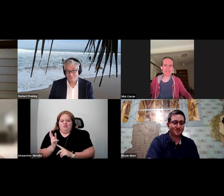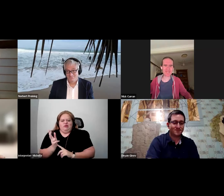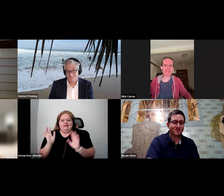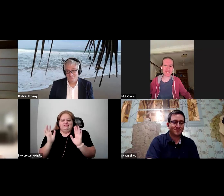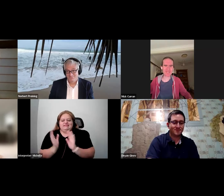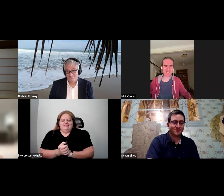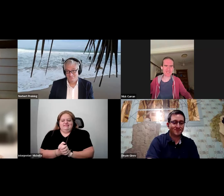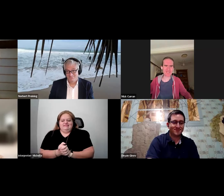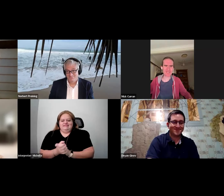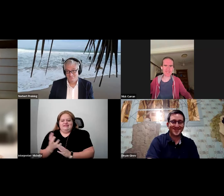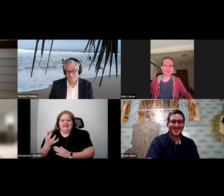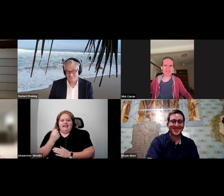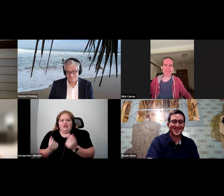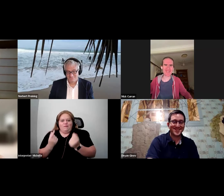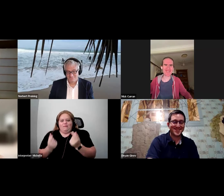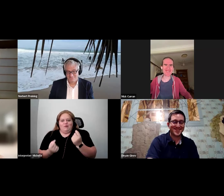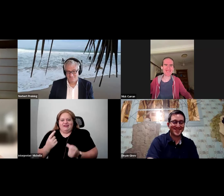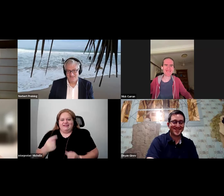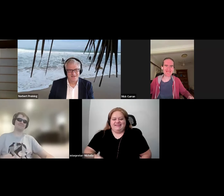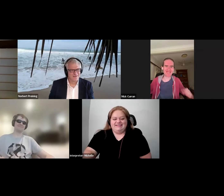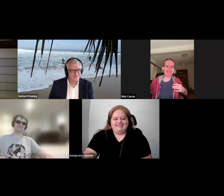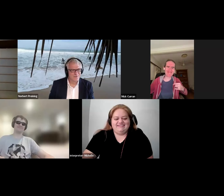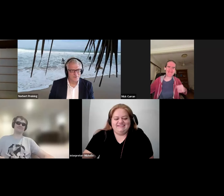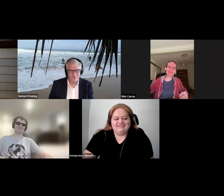Got to grab your popcorn fast. See you all soon.